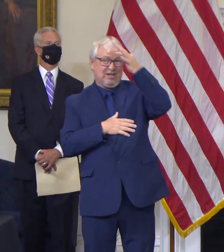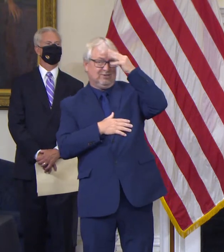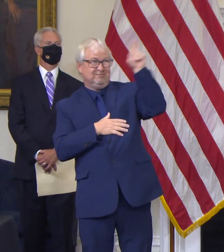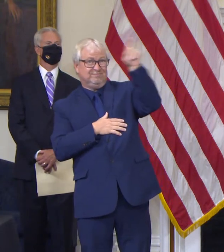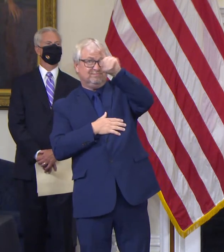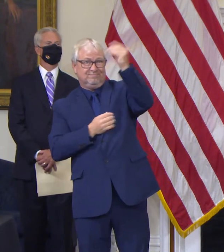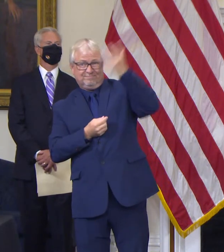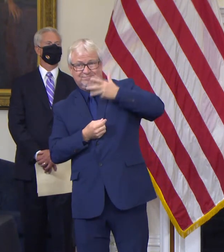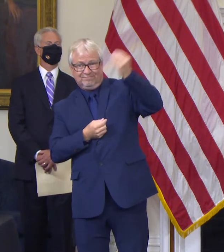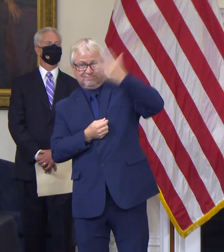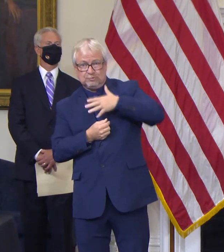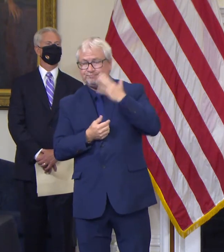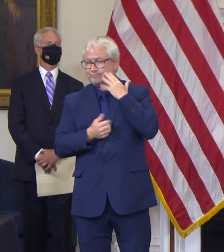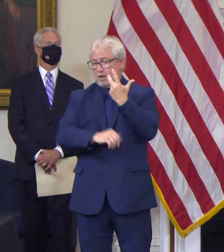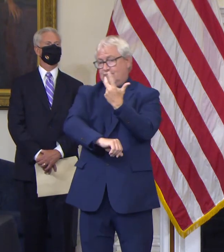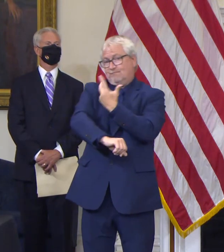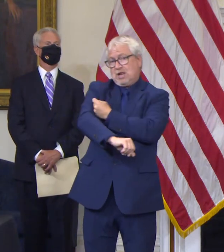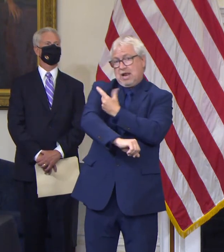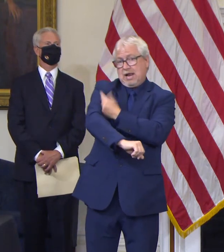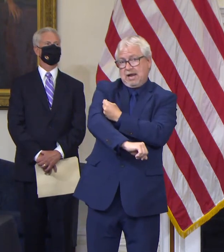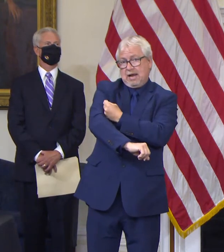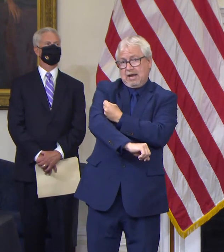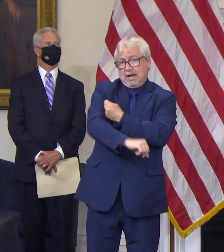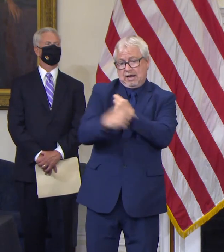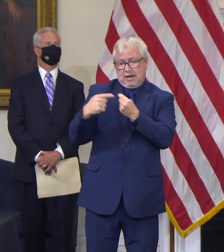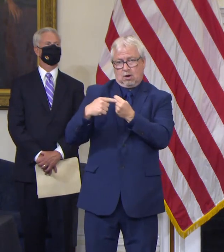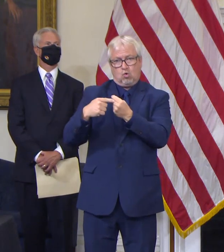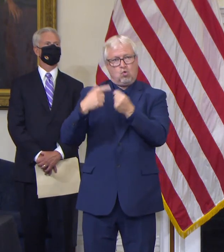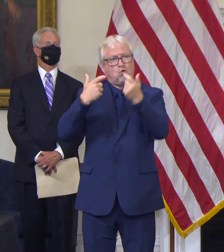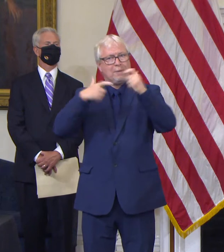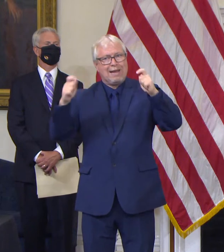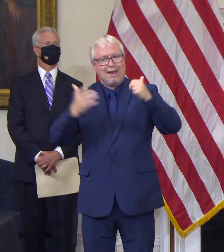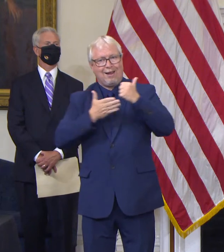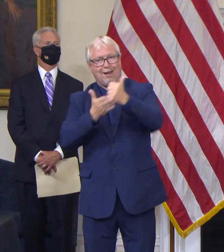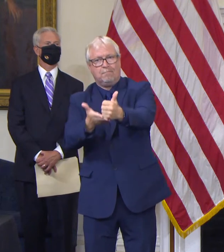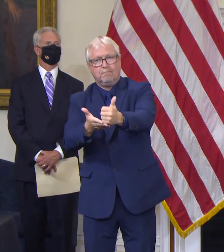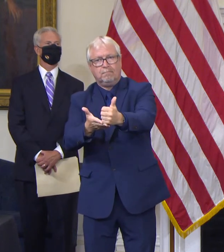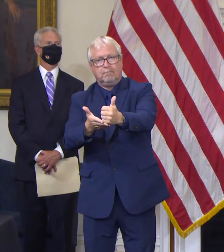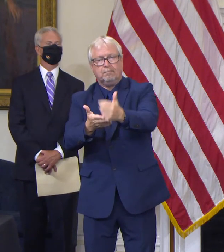What we're finding now, what the federal government vaccines